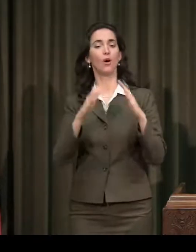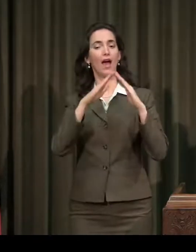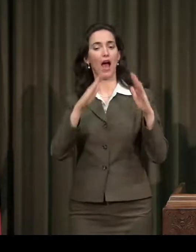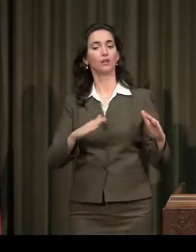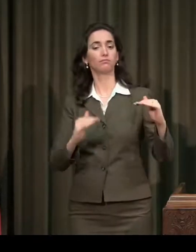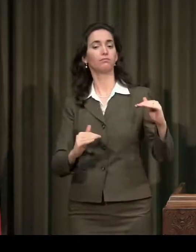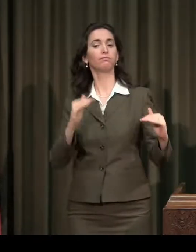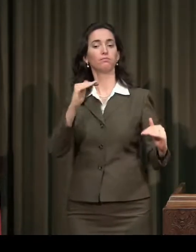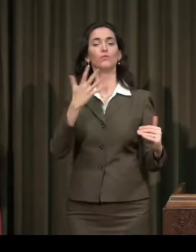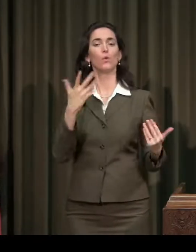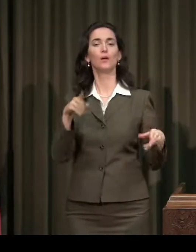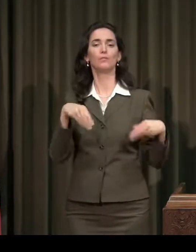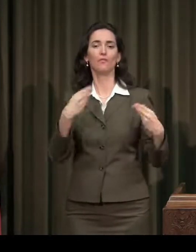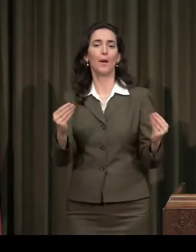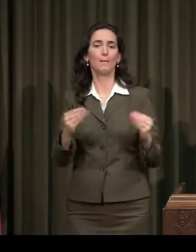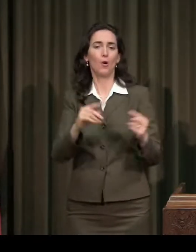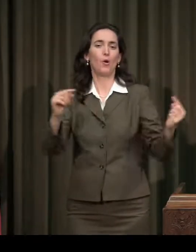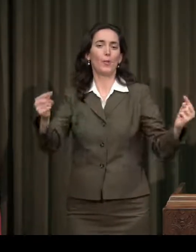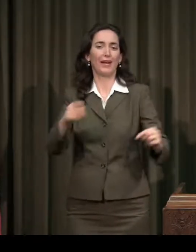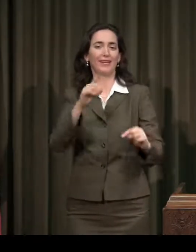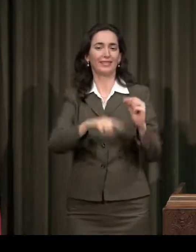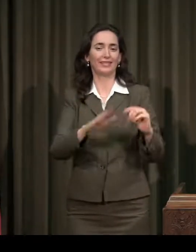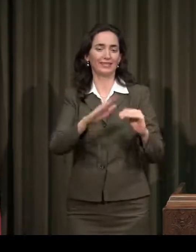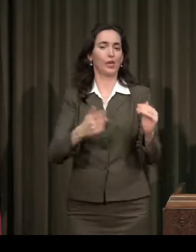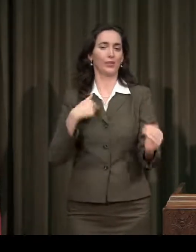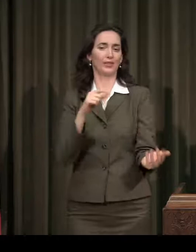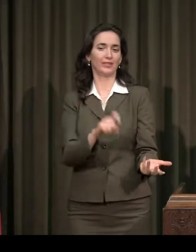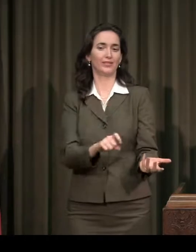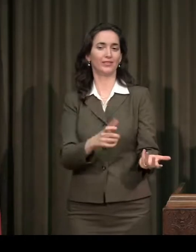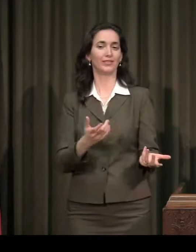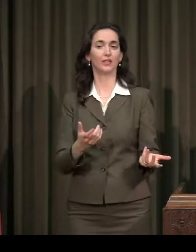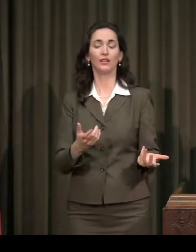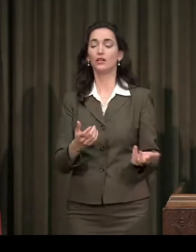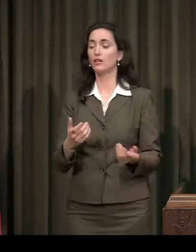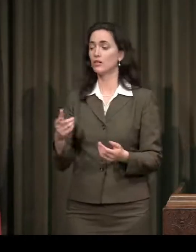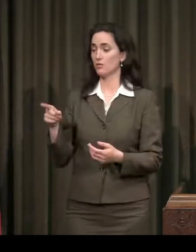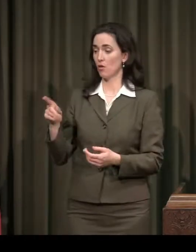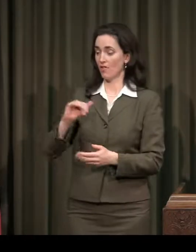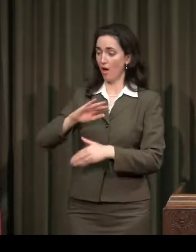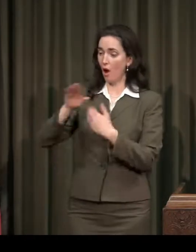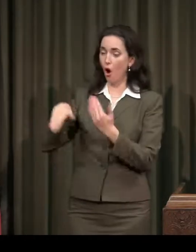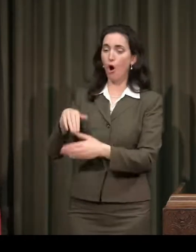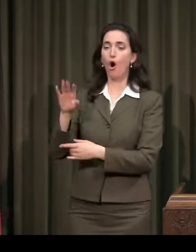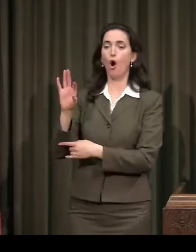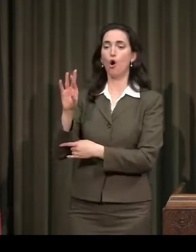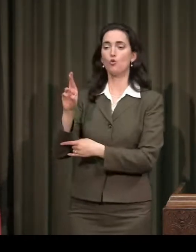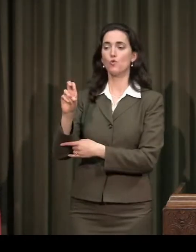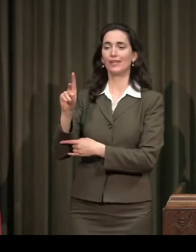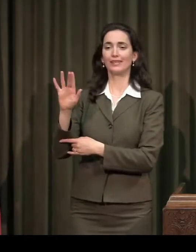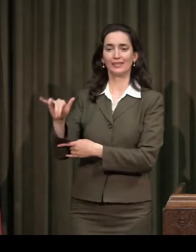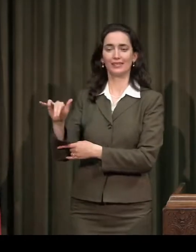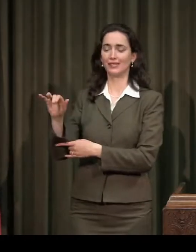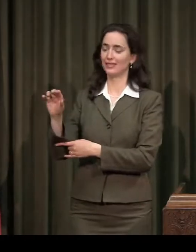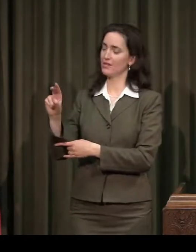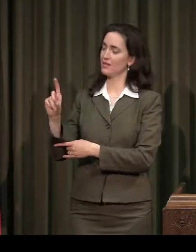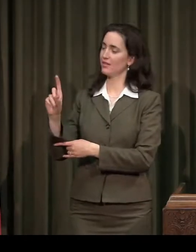more pain than is necessary rather than using the full amount of the rainy days available force the 119 point six